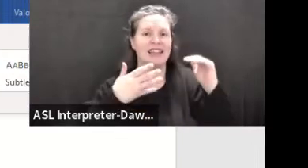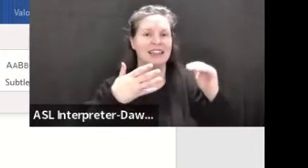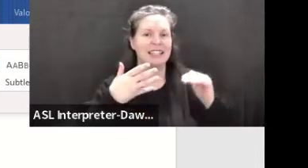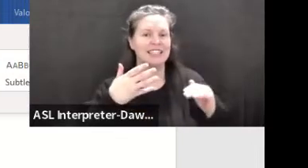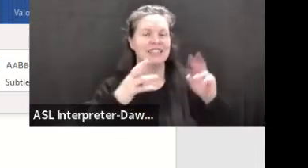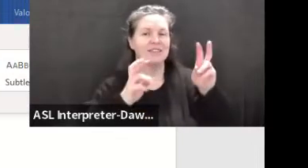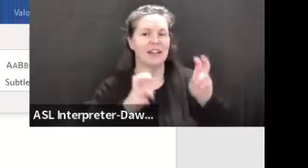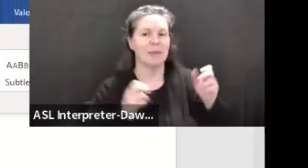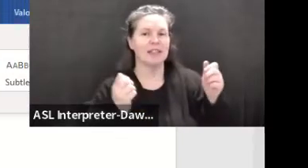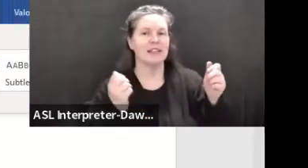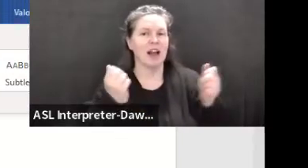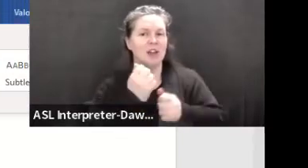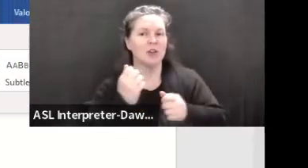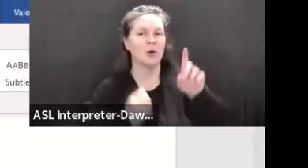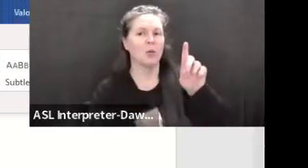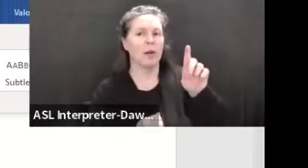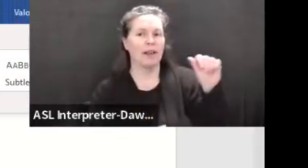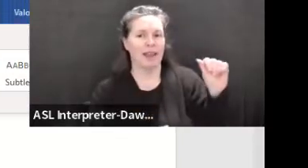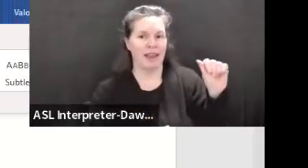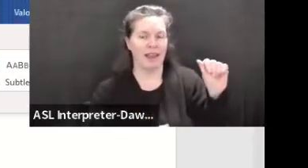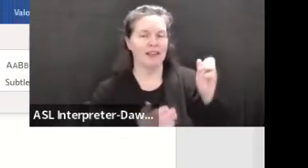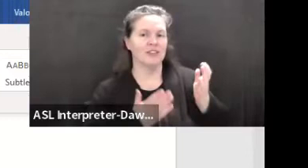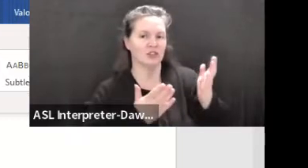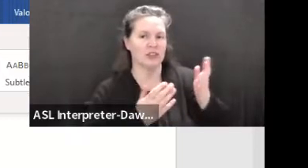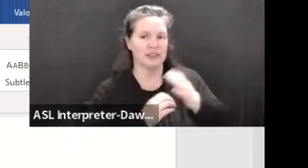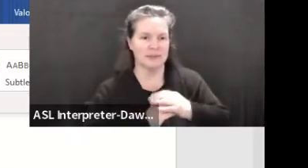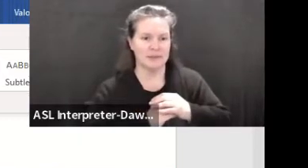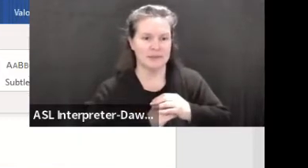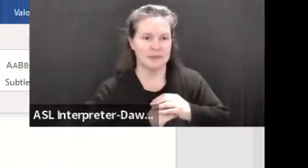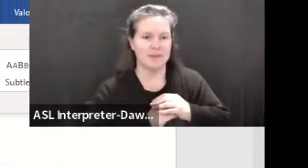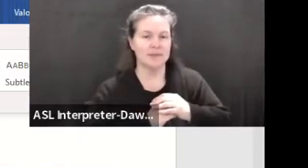was suggested, which is, we'll take note of that.